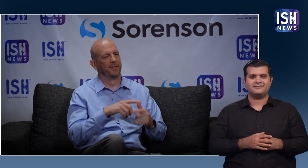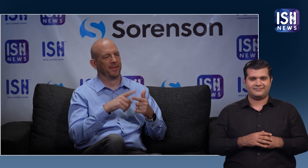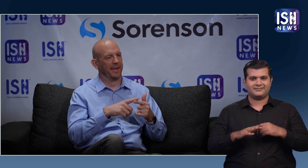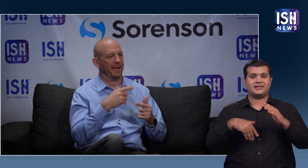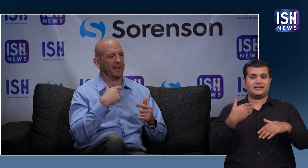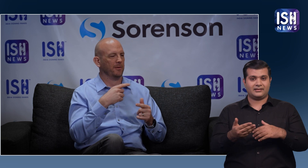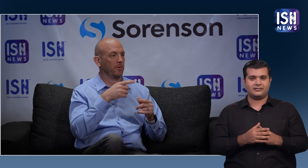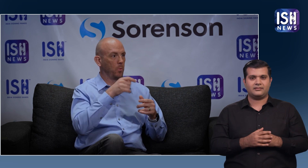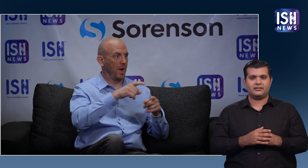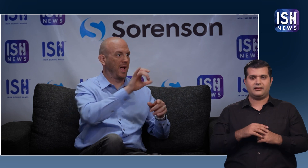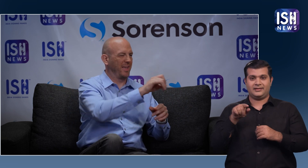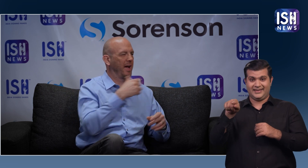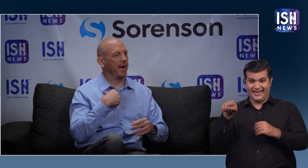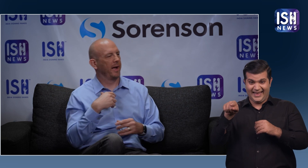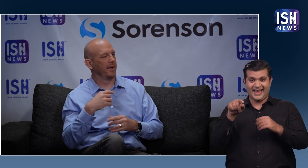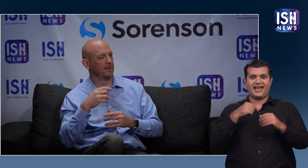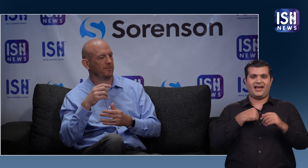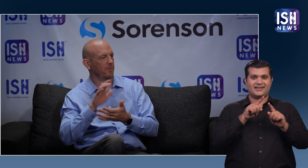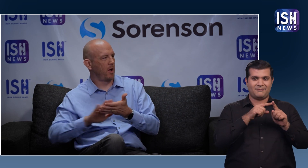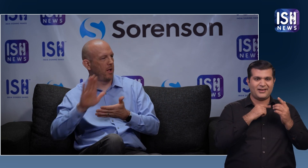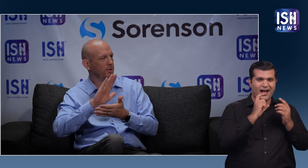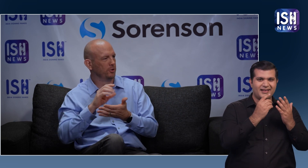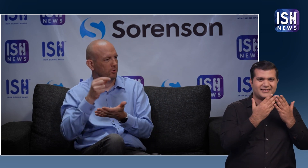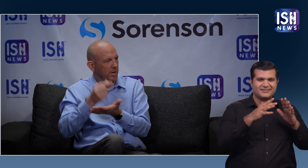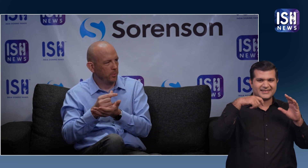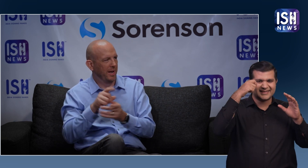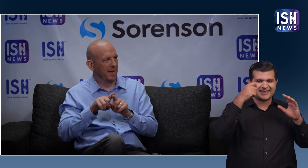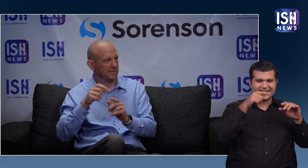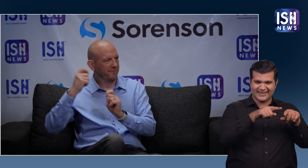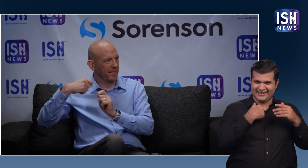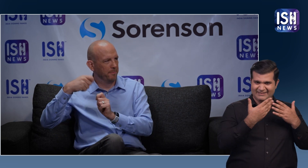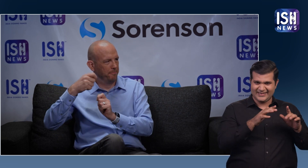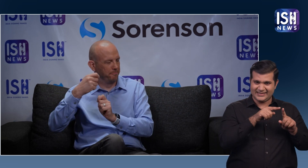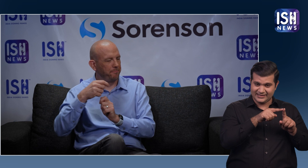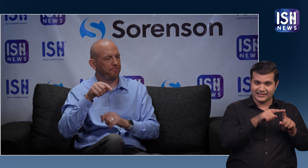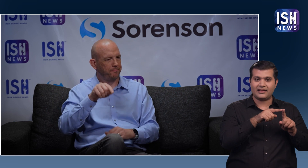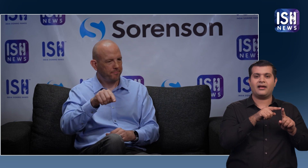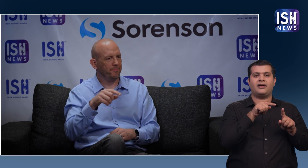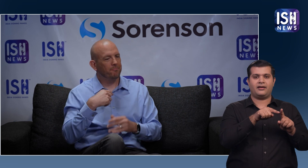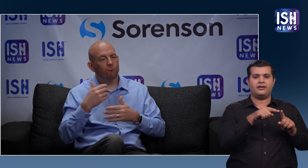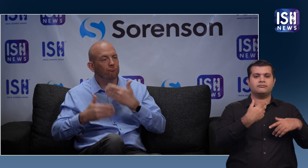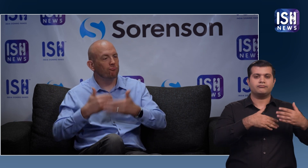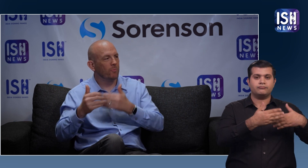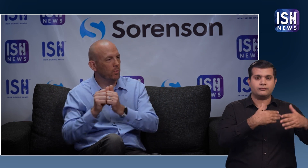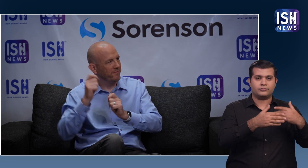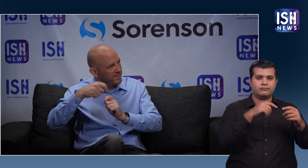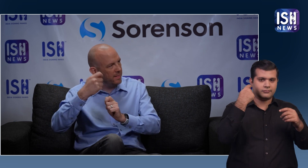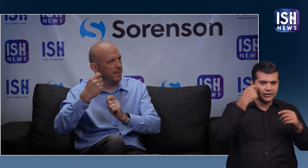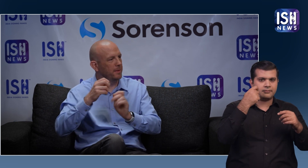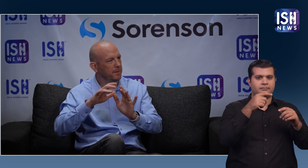Then, during this period, I graduated from film college and I began working in films.